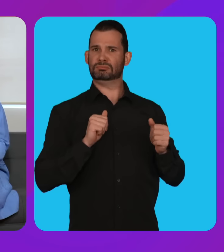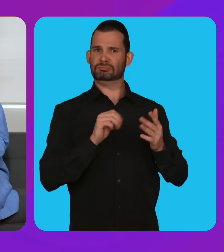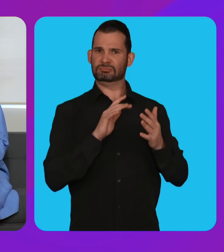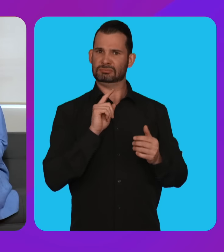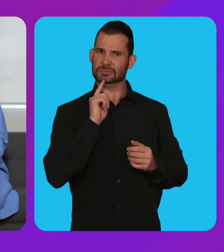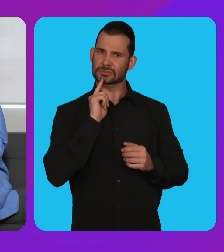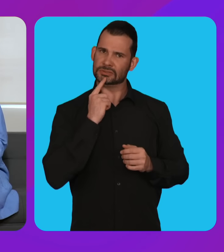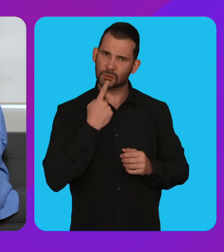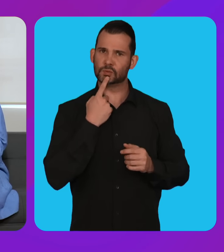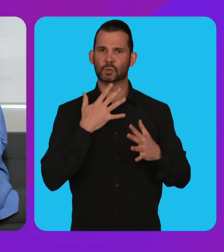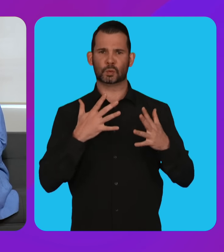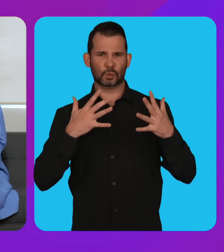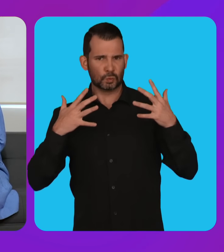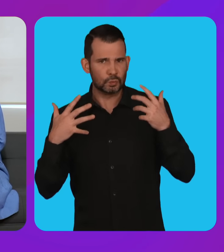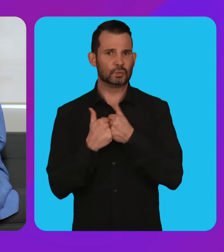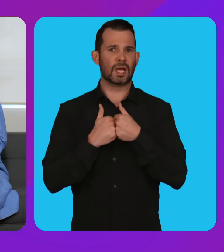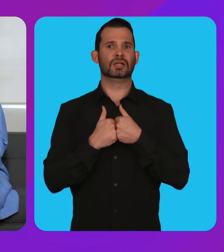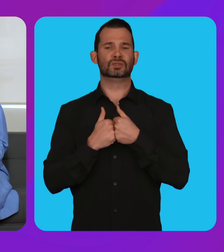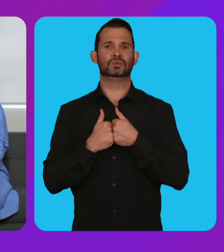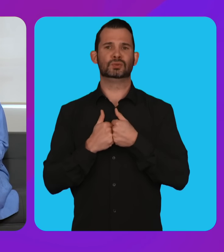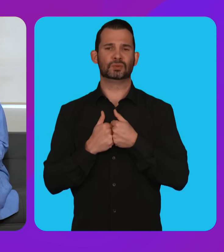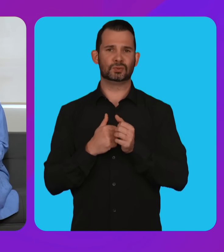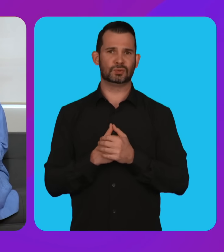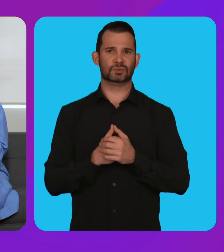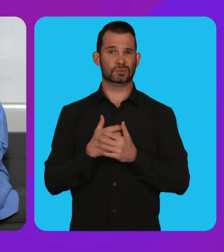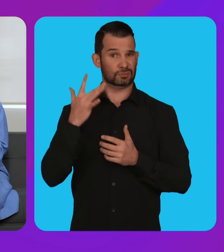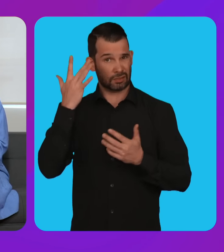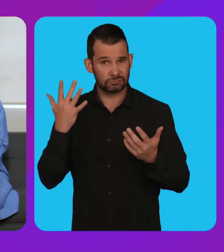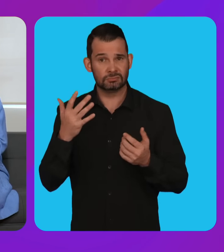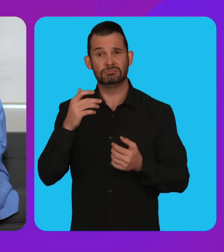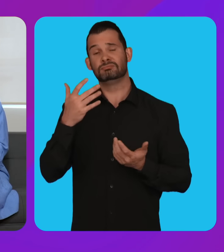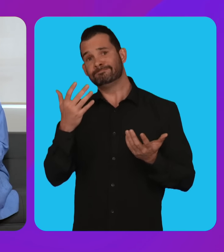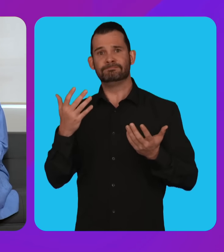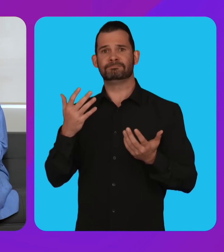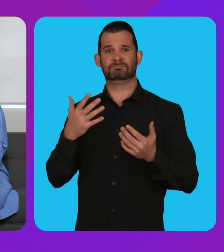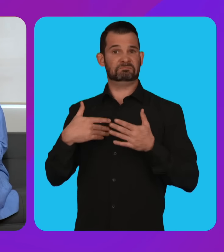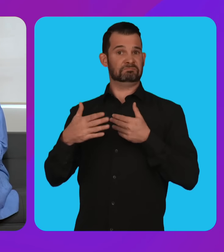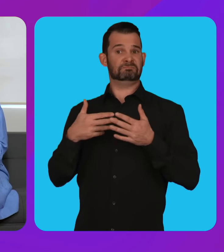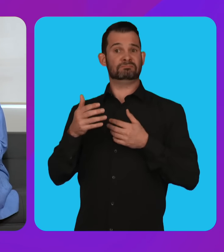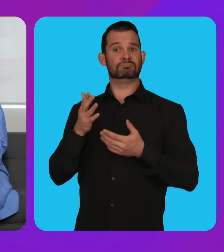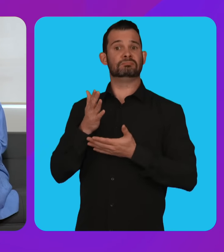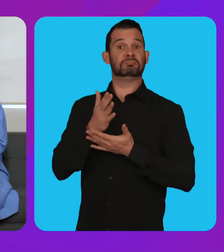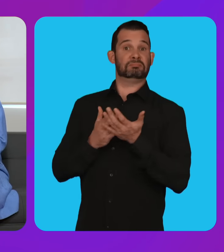the public broadcaster faces serious challenges